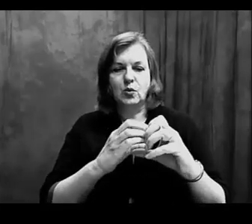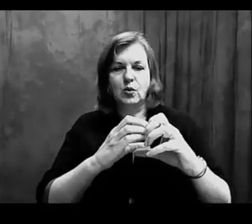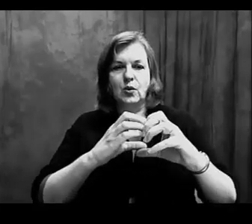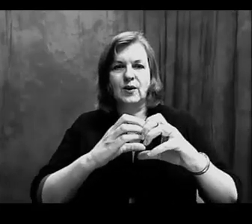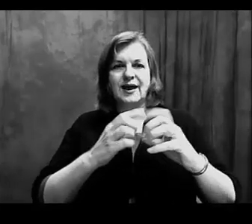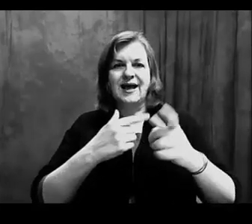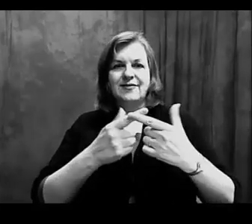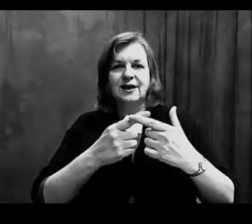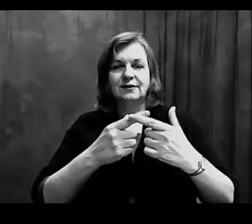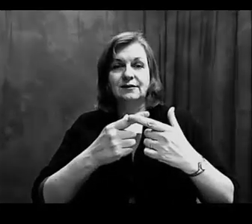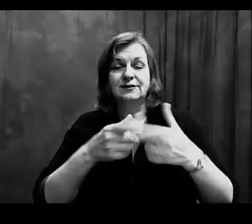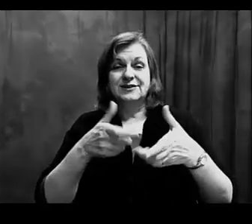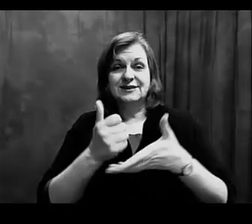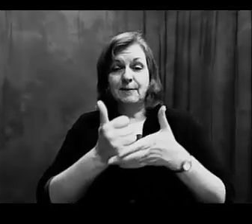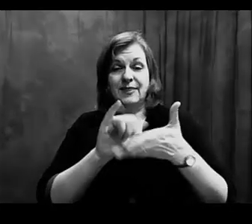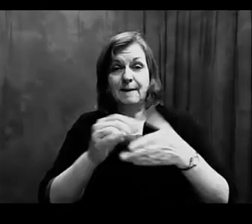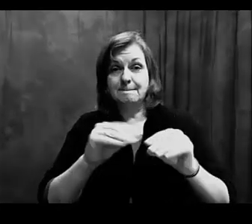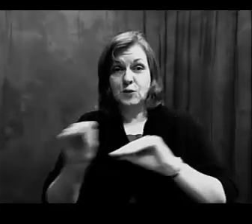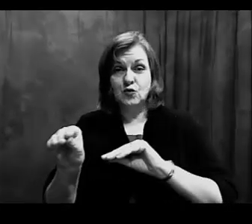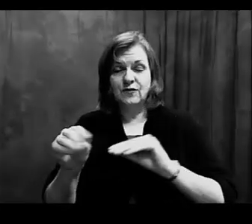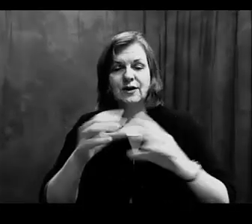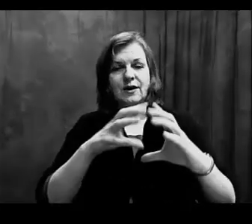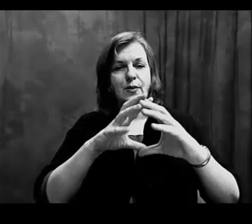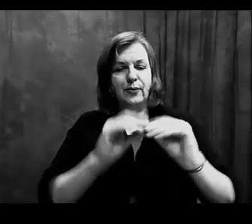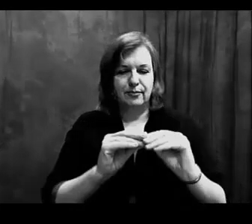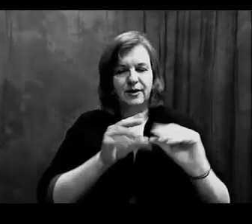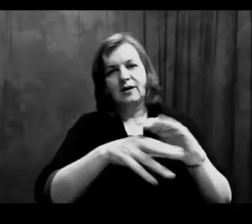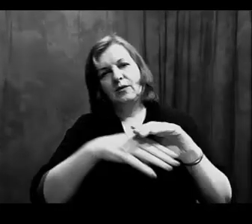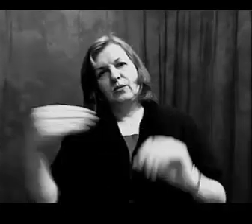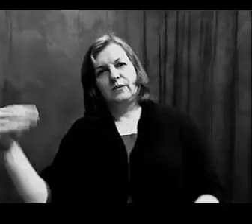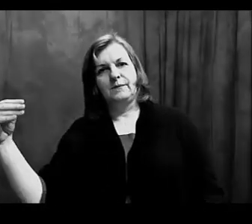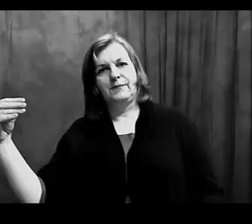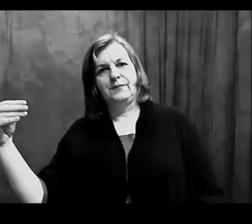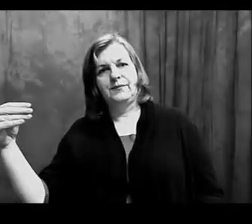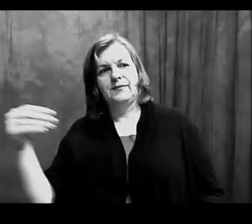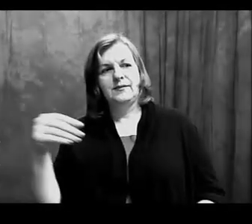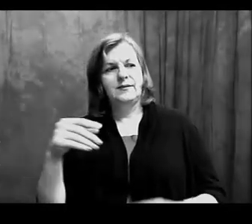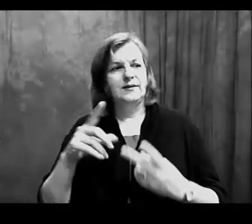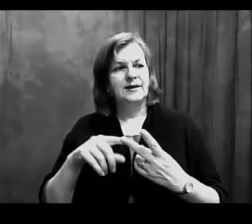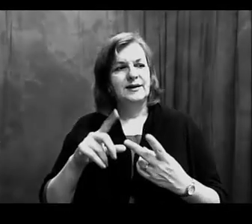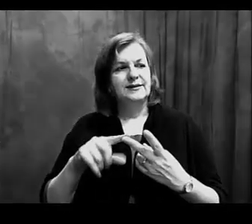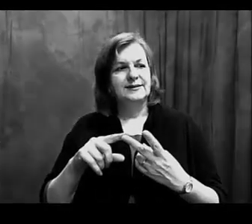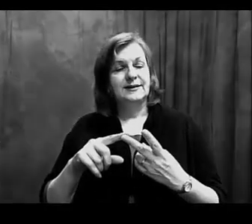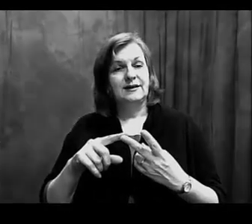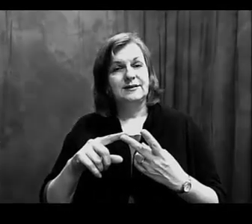so it's gonna take in water and then actually will shoot out water to help this thing move around